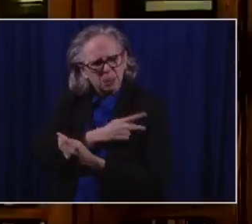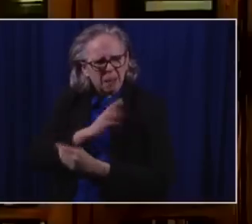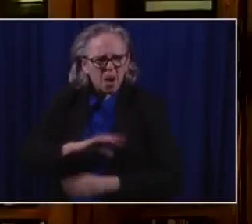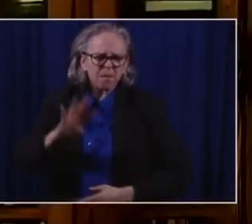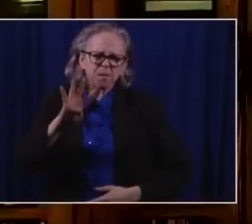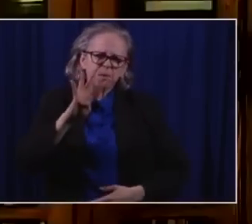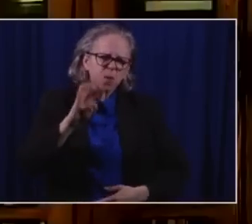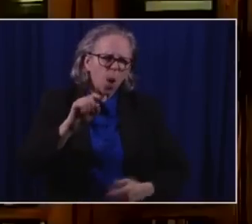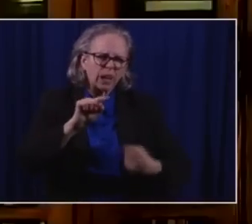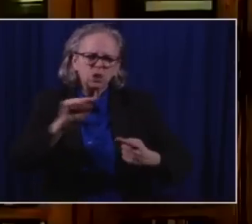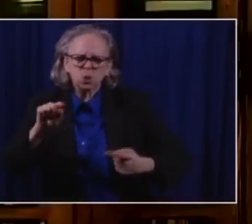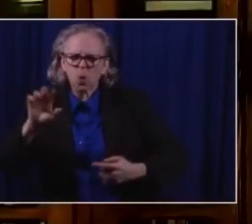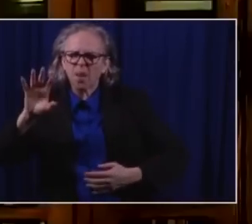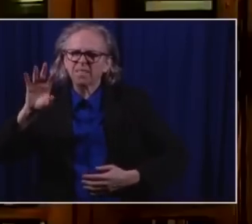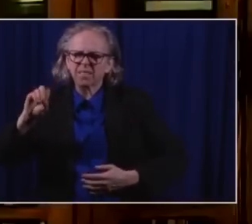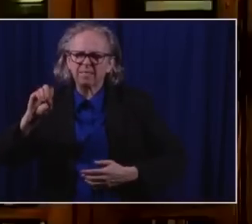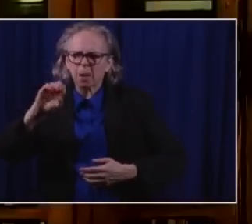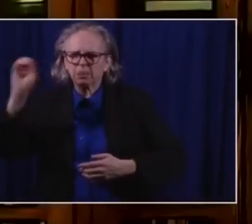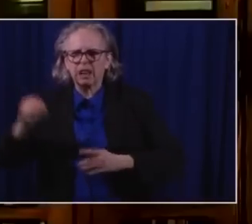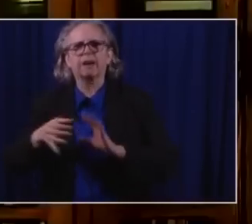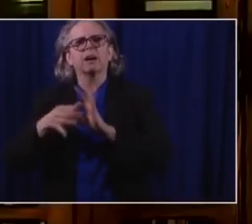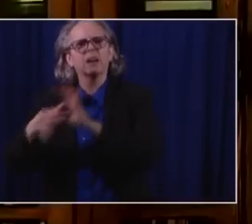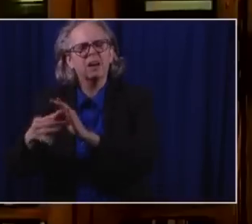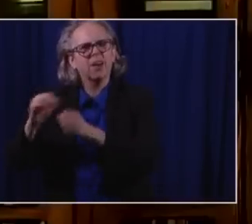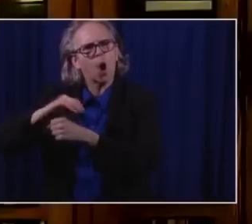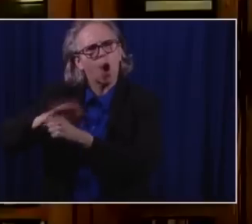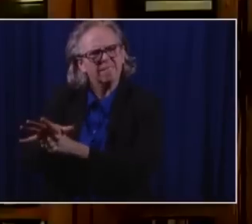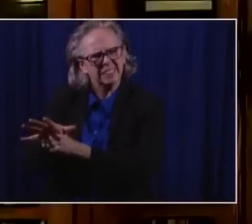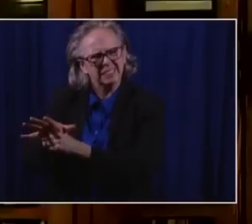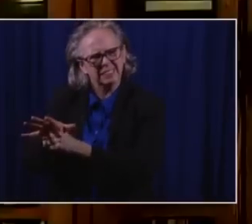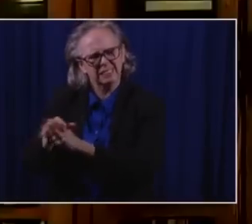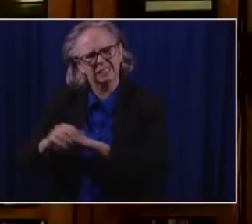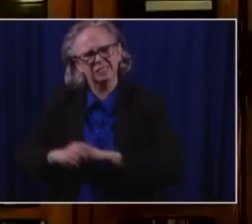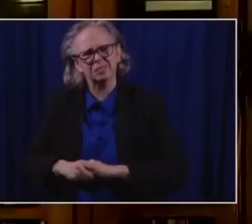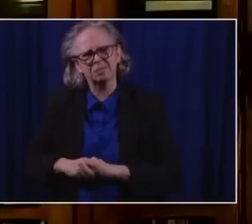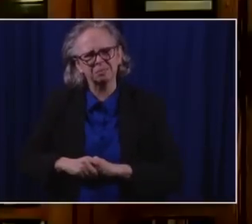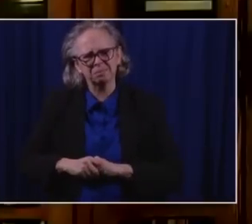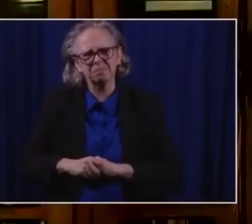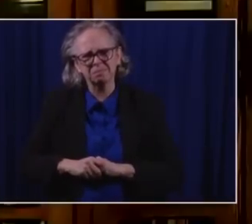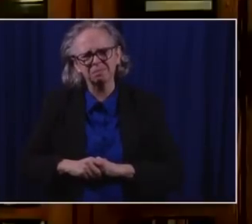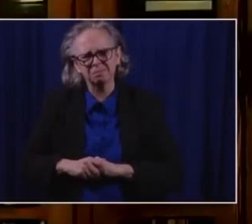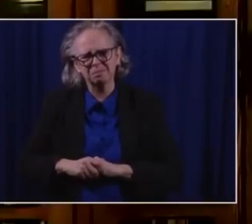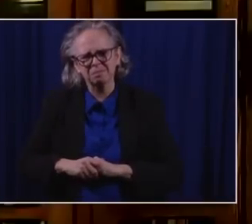point where if you look especially region, 7 a. In the ice use in those hospitals 40 to 50% of all of the patients